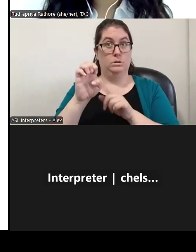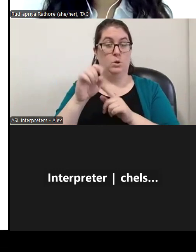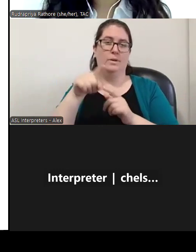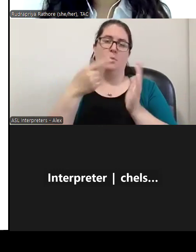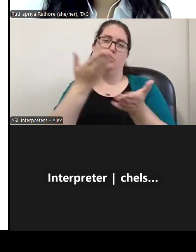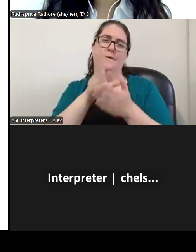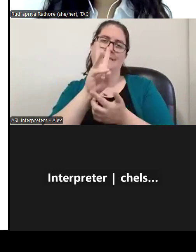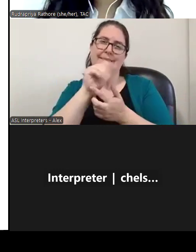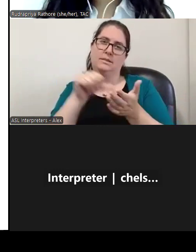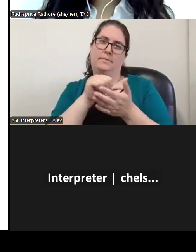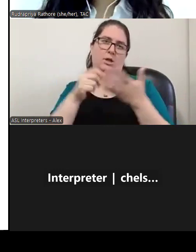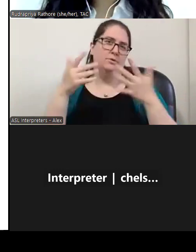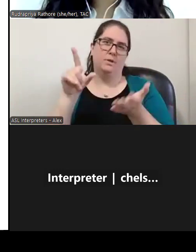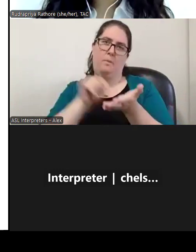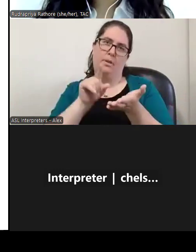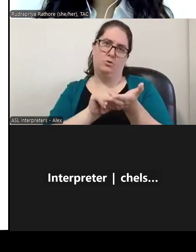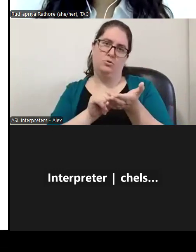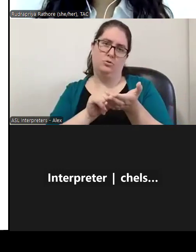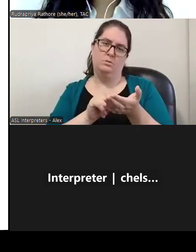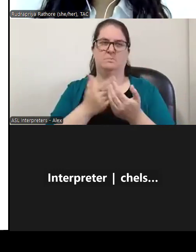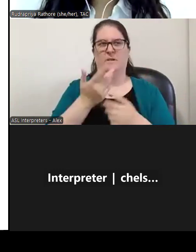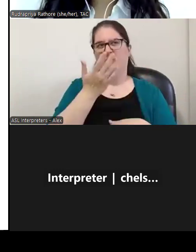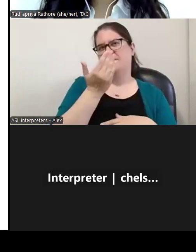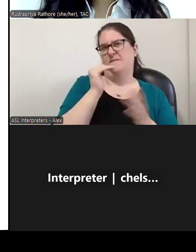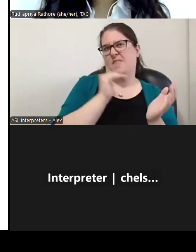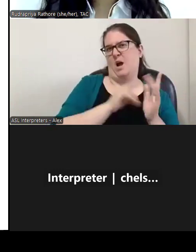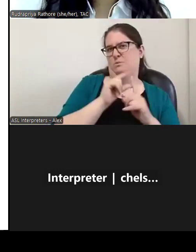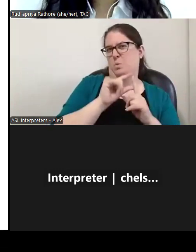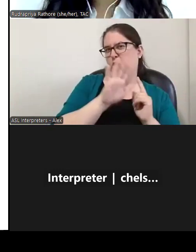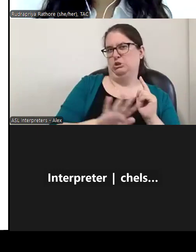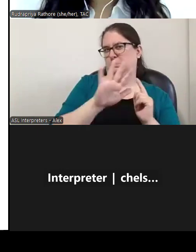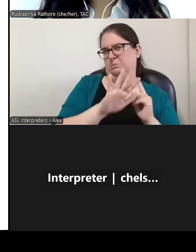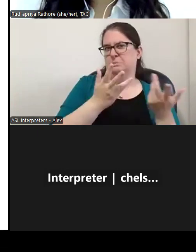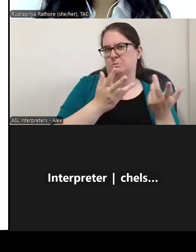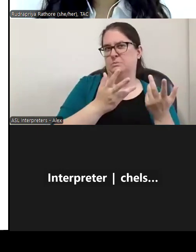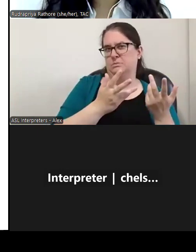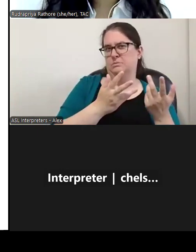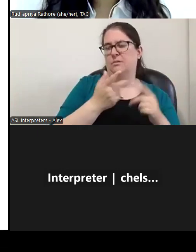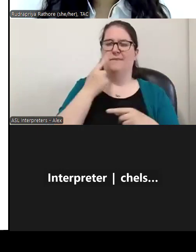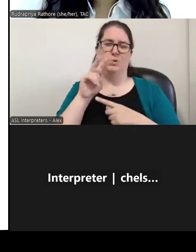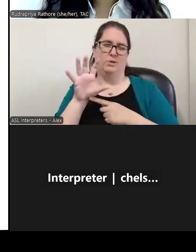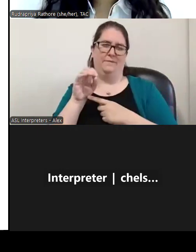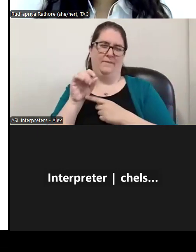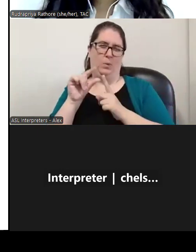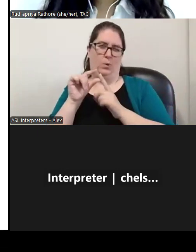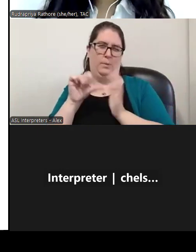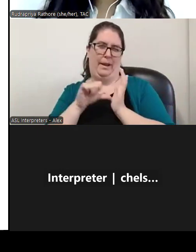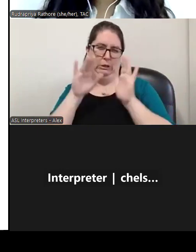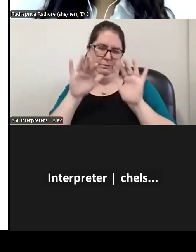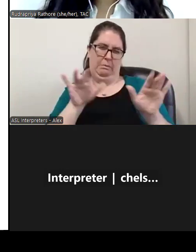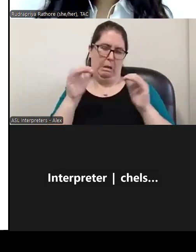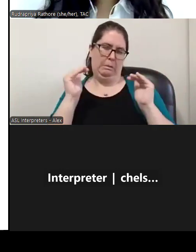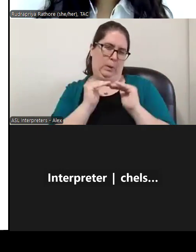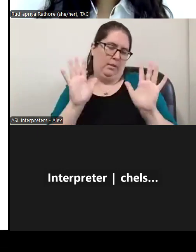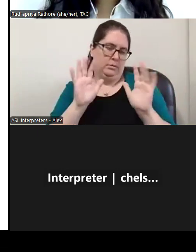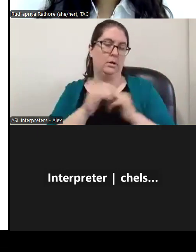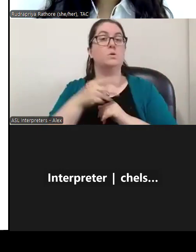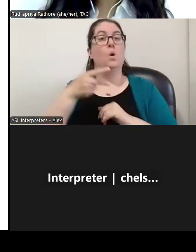published pros that's about 15,000 words um at 250 words a page and by pros here we mean